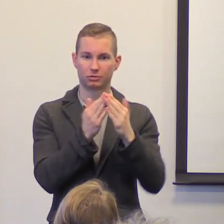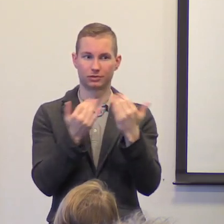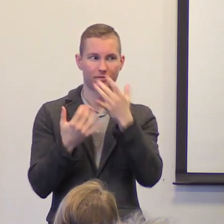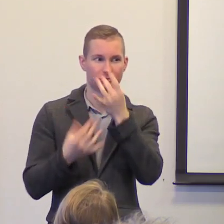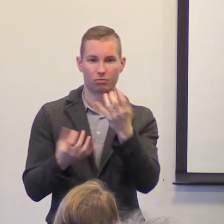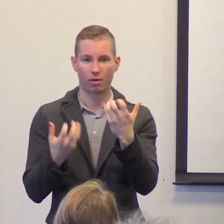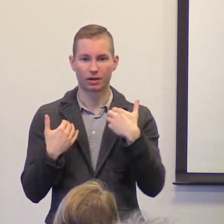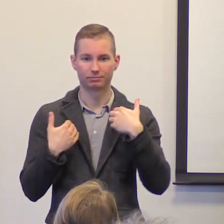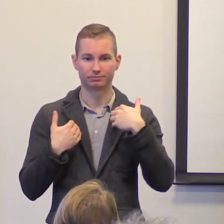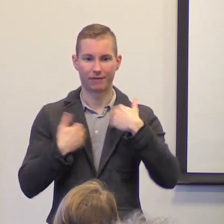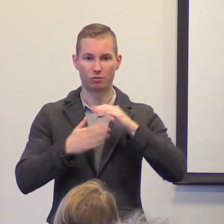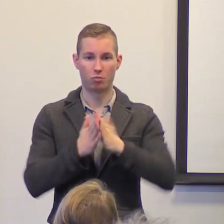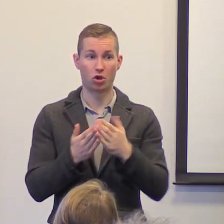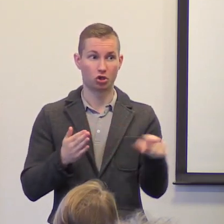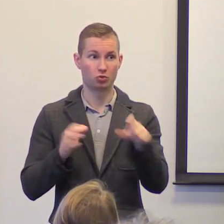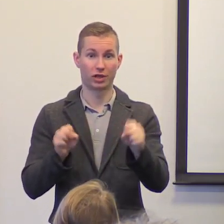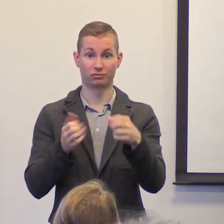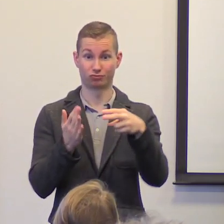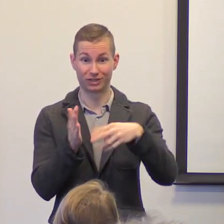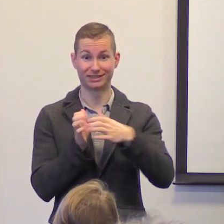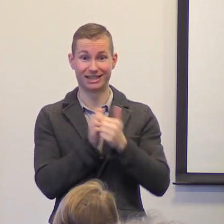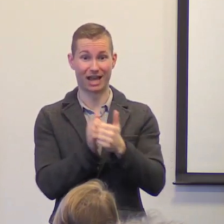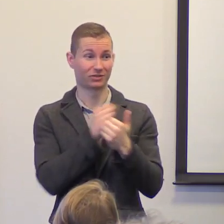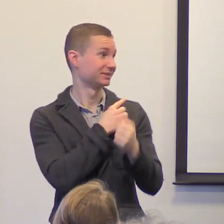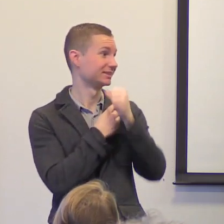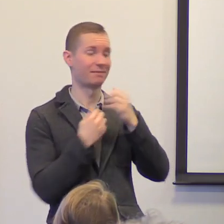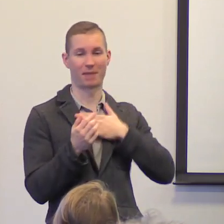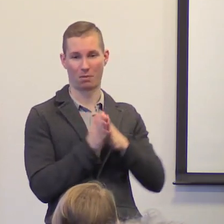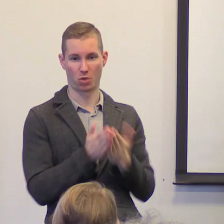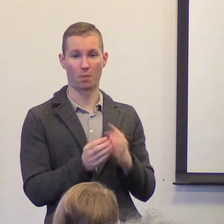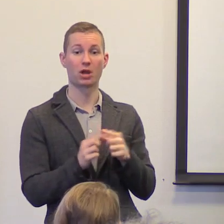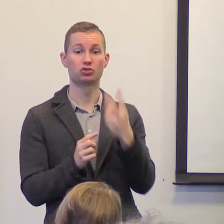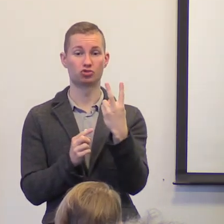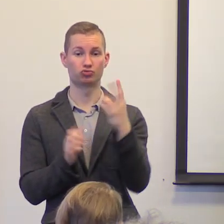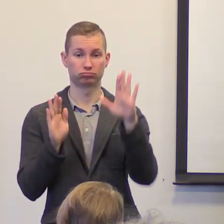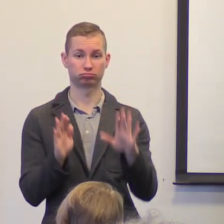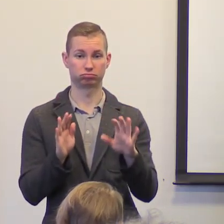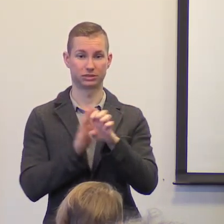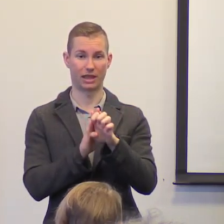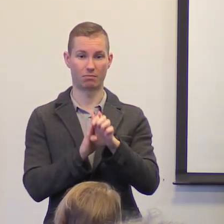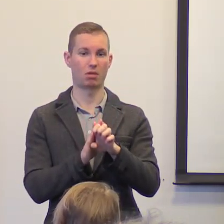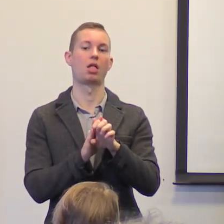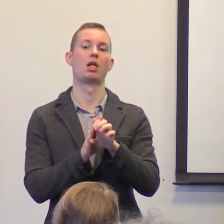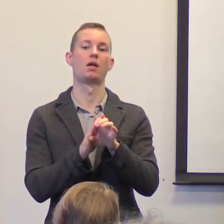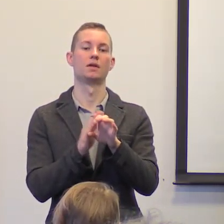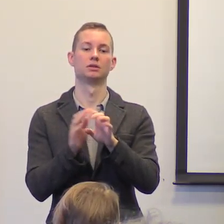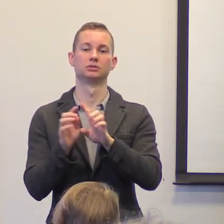in having the book that you all read together. These are not my books, but I think two great examples of the connections of our criminal